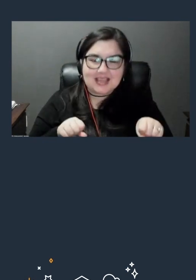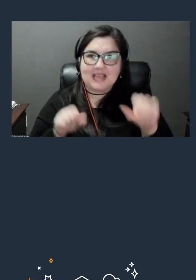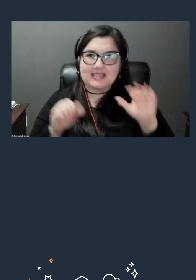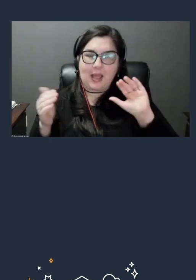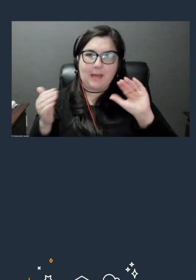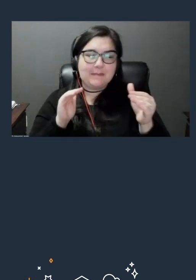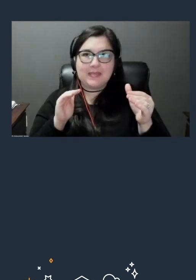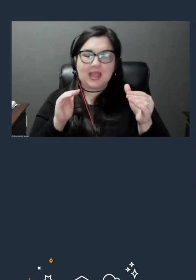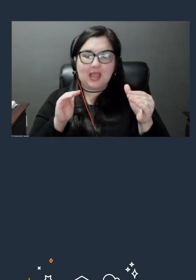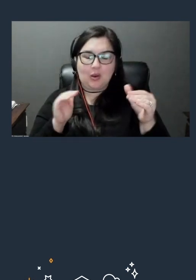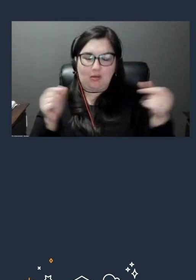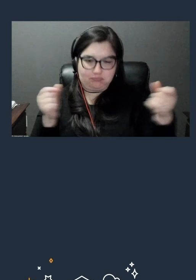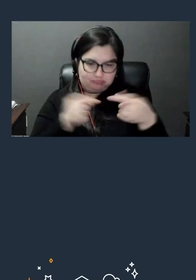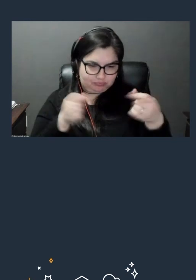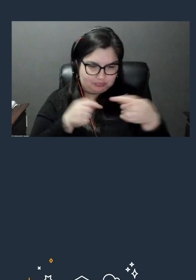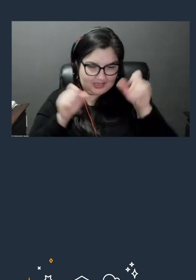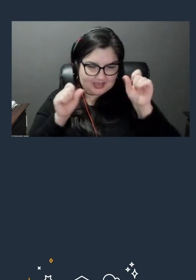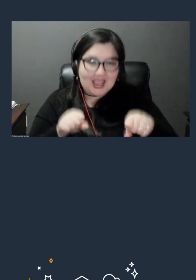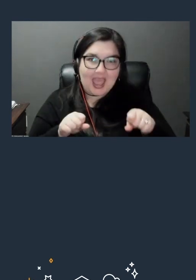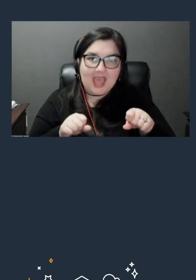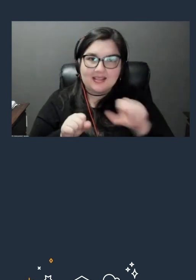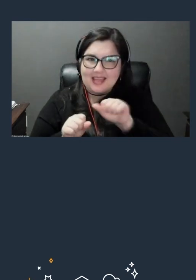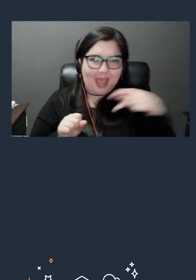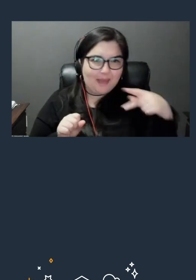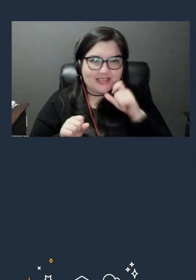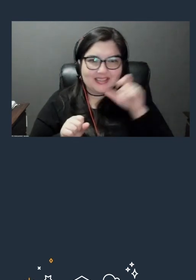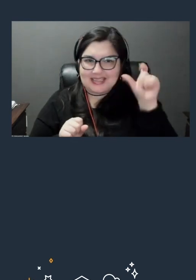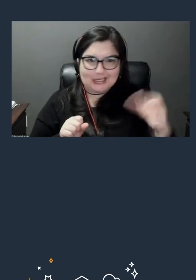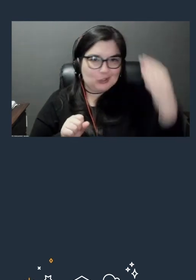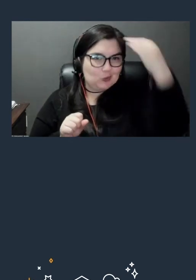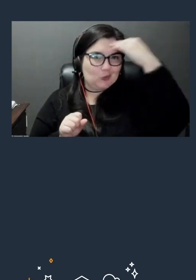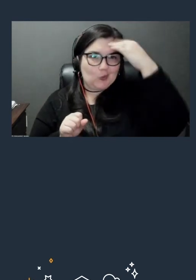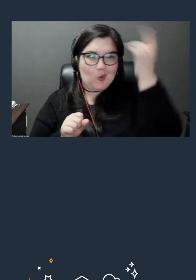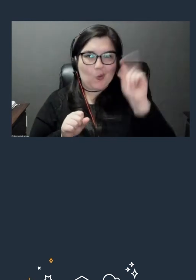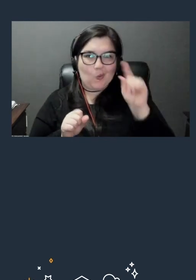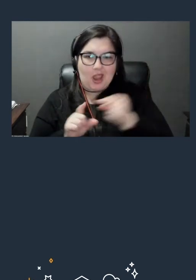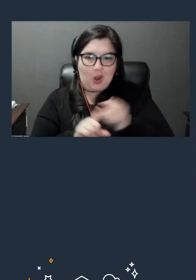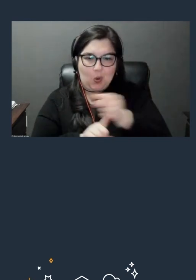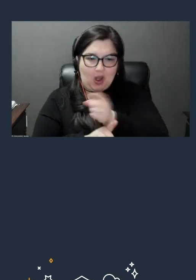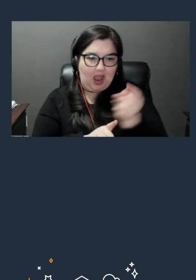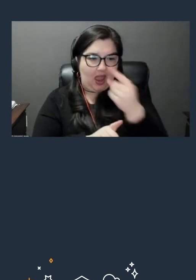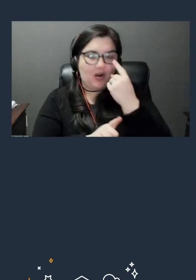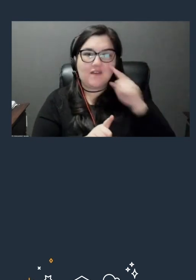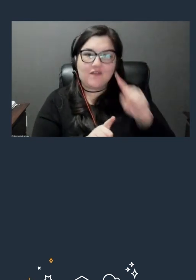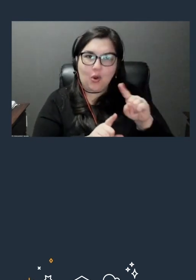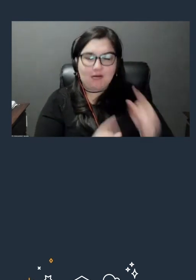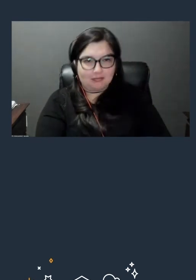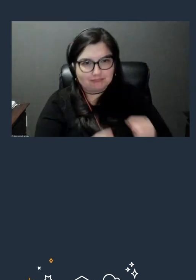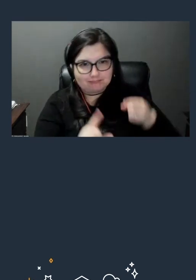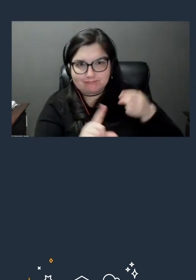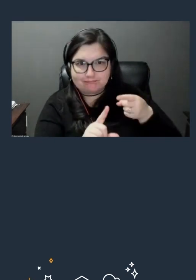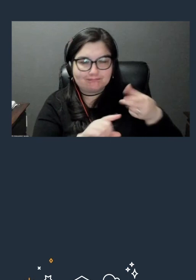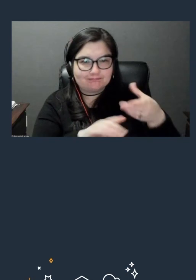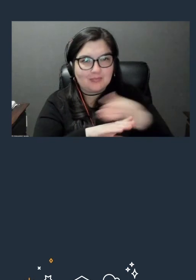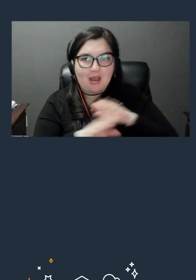and your application doesn't need to know where it's being routed for optimal latency. All right, guys, we got one more question for you.